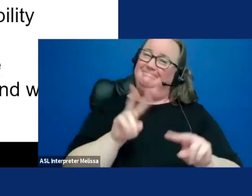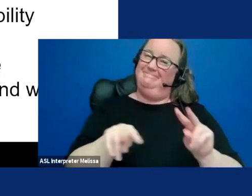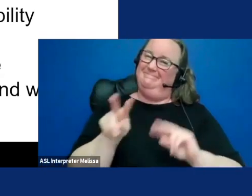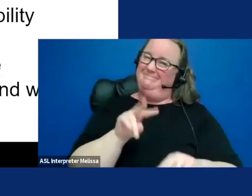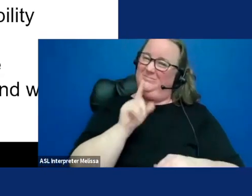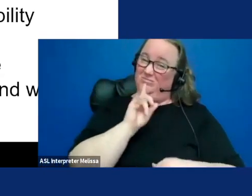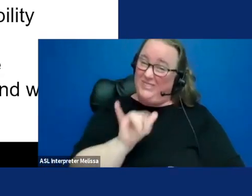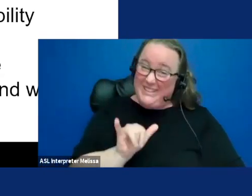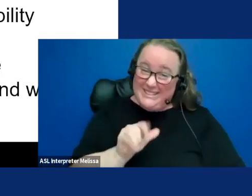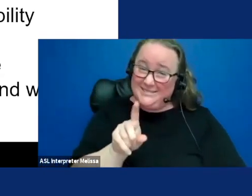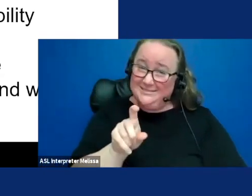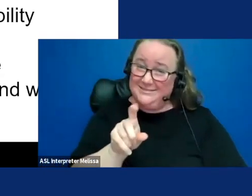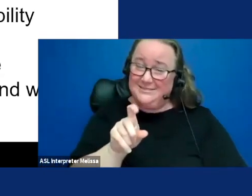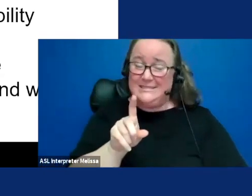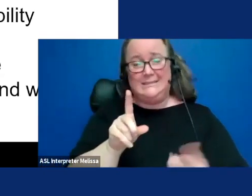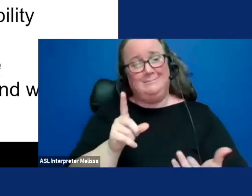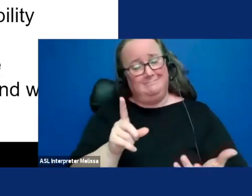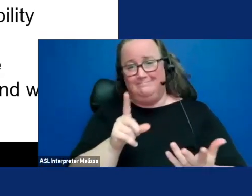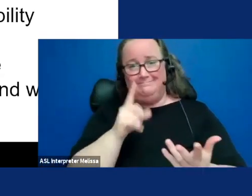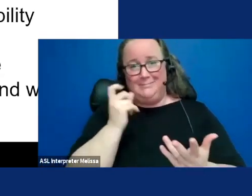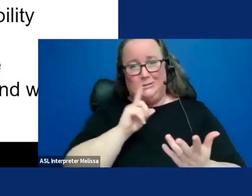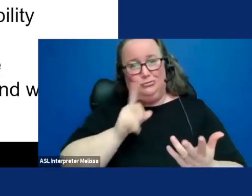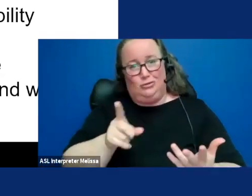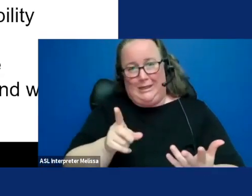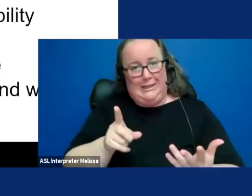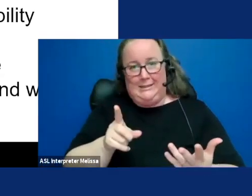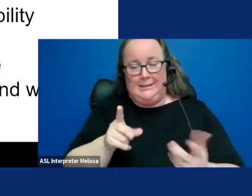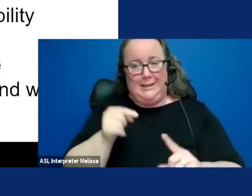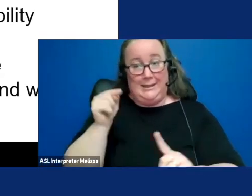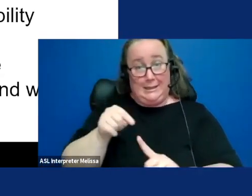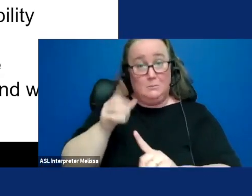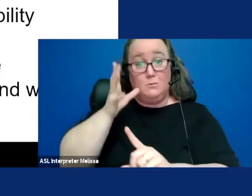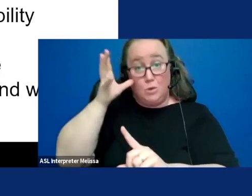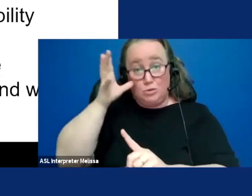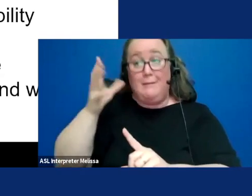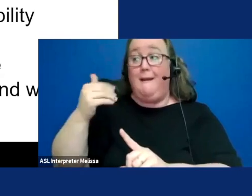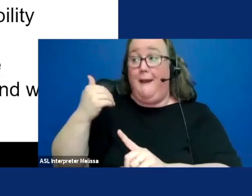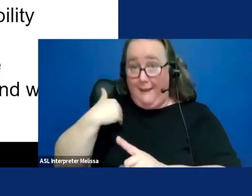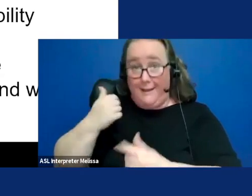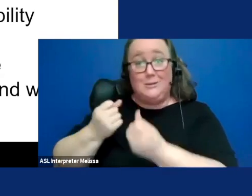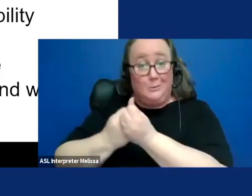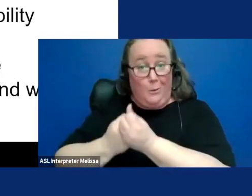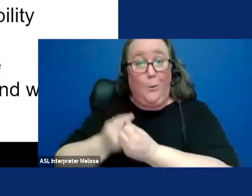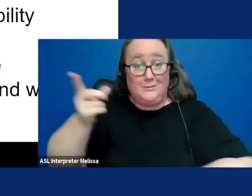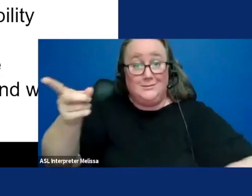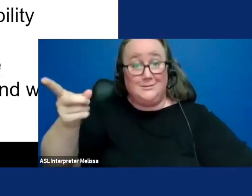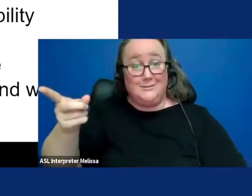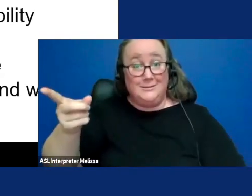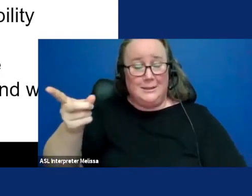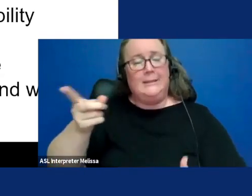the reality is this person has these supports in place. And so how do we assess their parenting capacity with